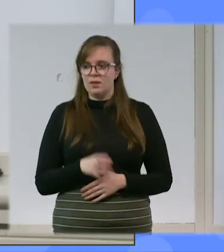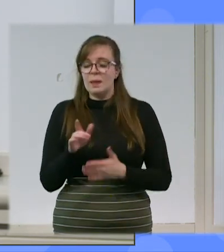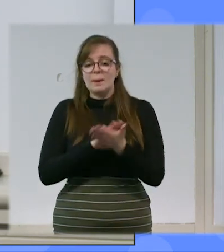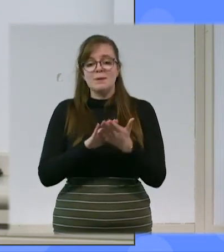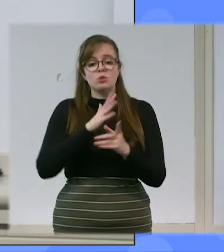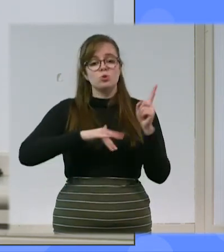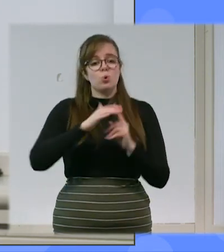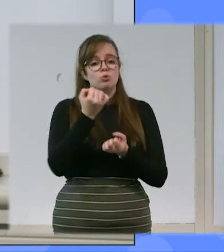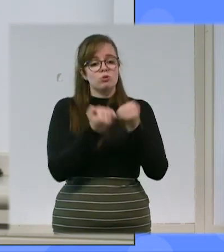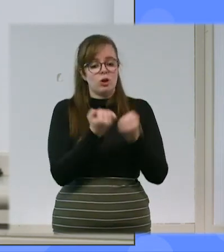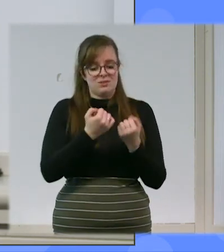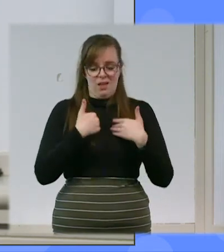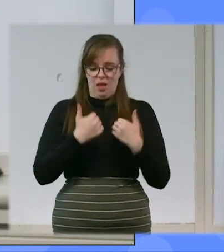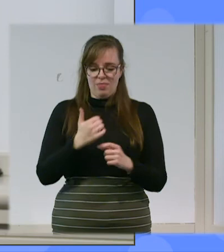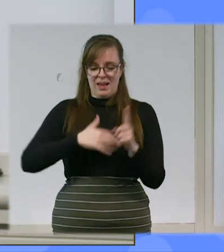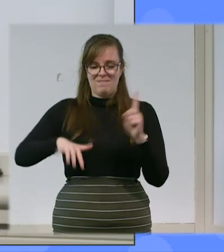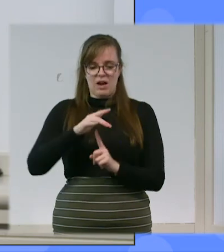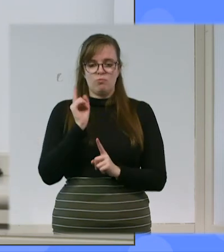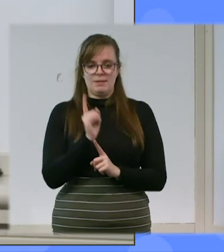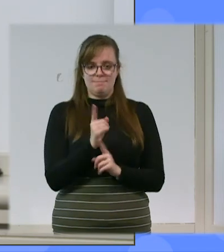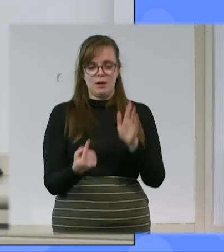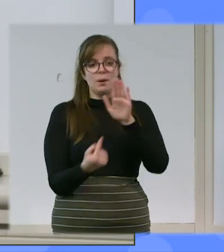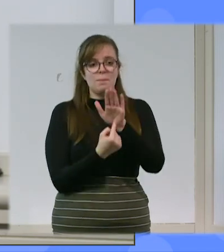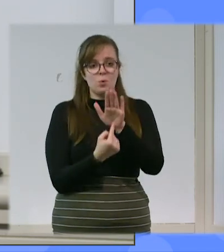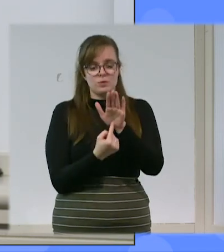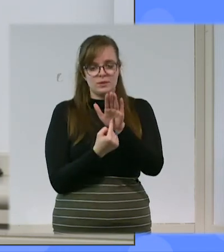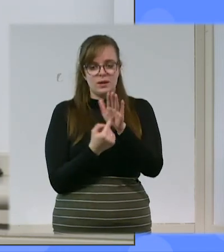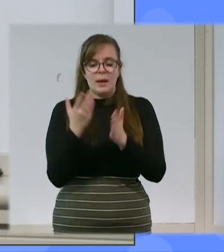healthy environment at the forefront and it ensures that the economy is in